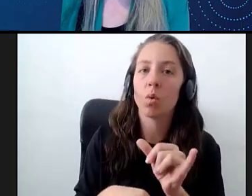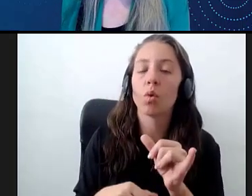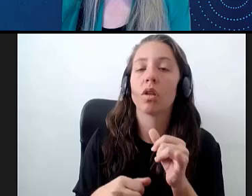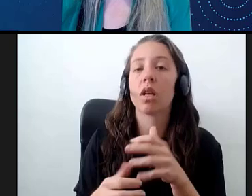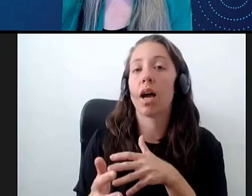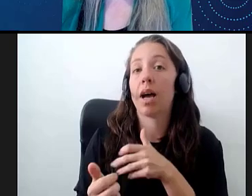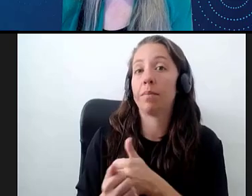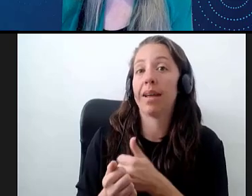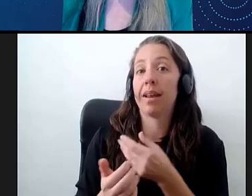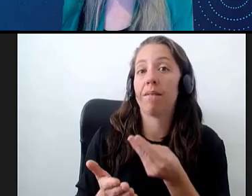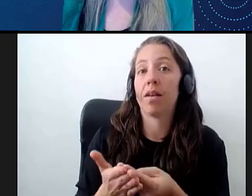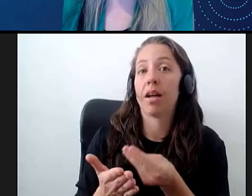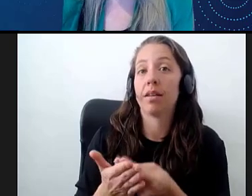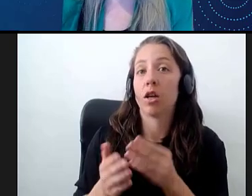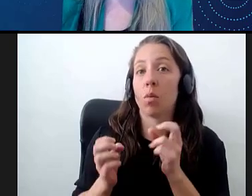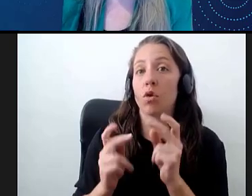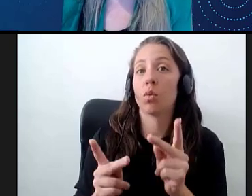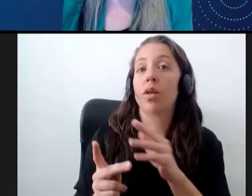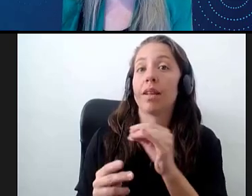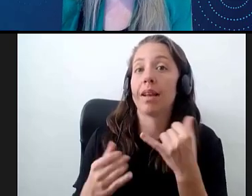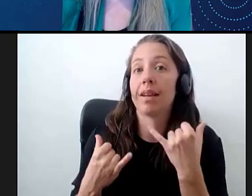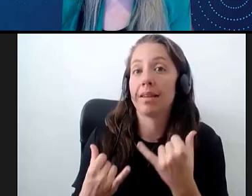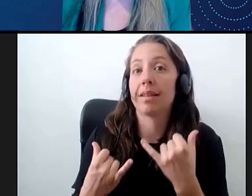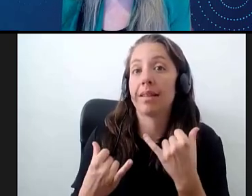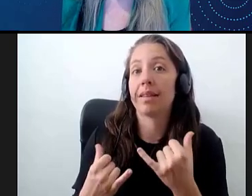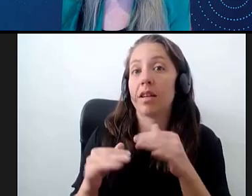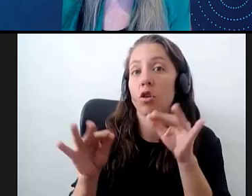then just adjust your draft once the new forms package is out.